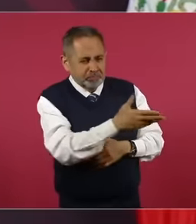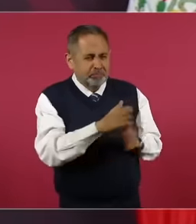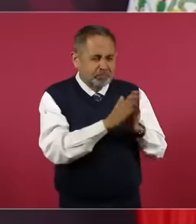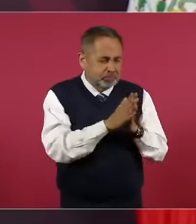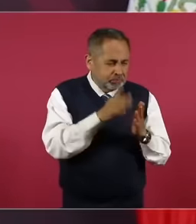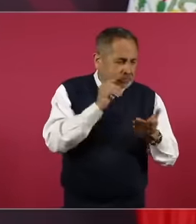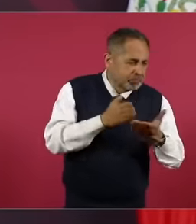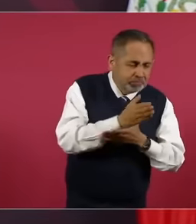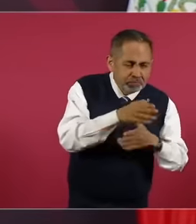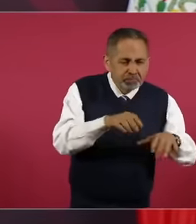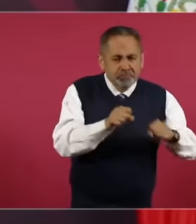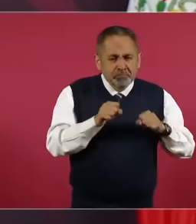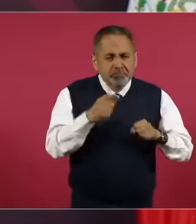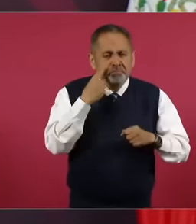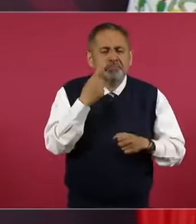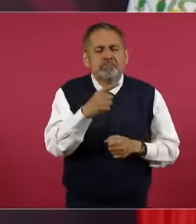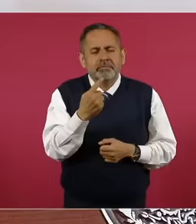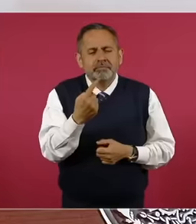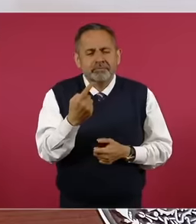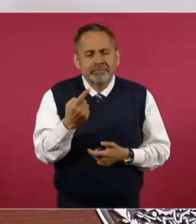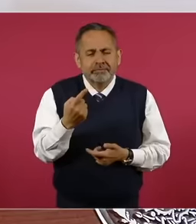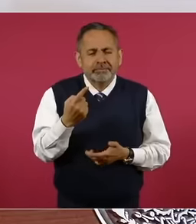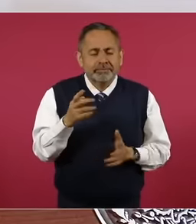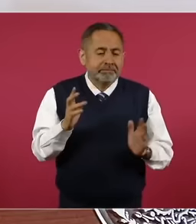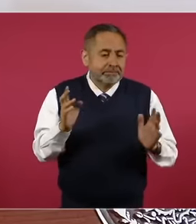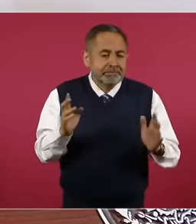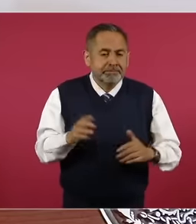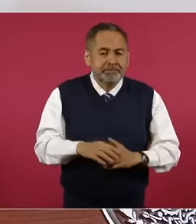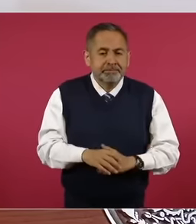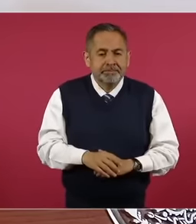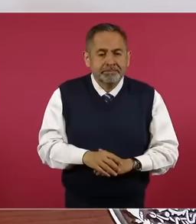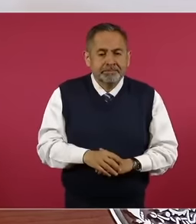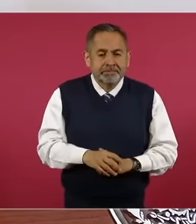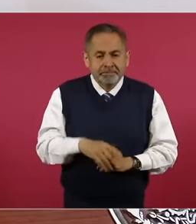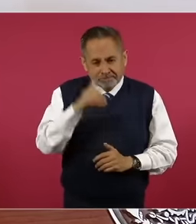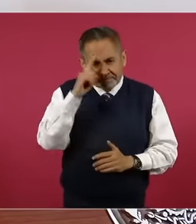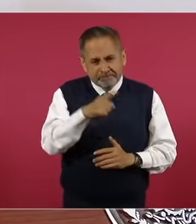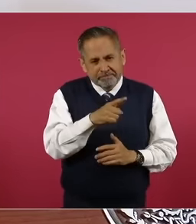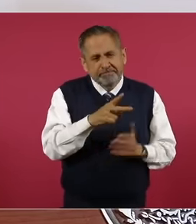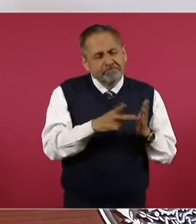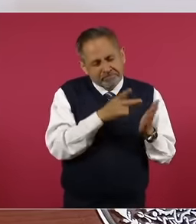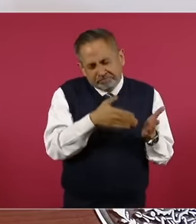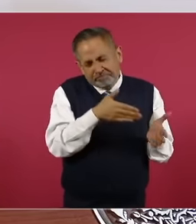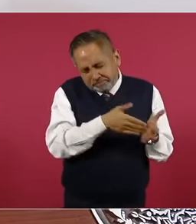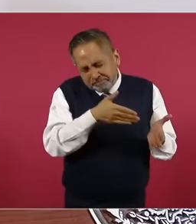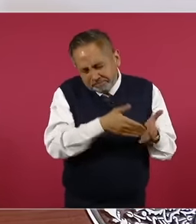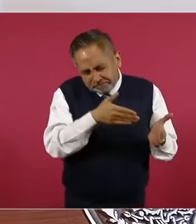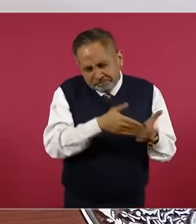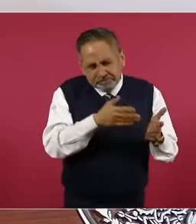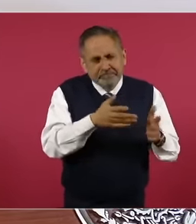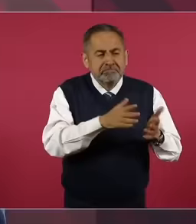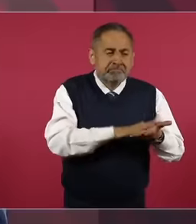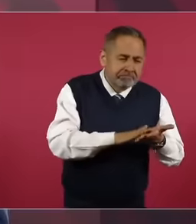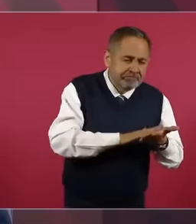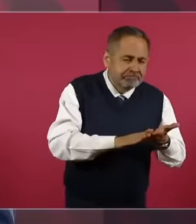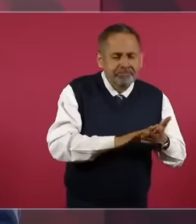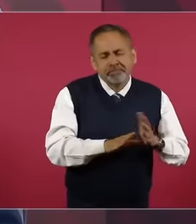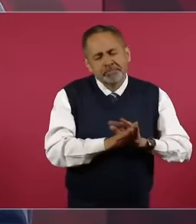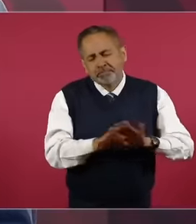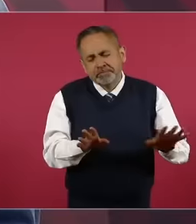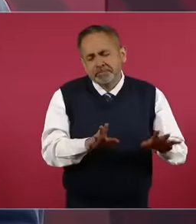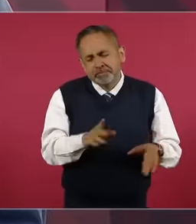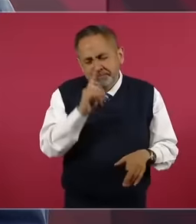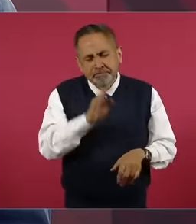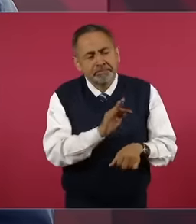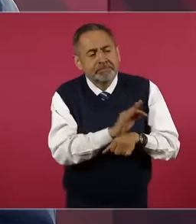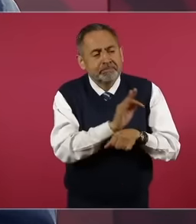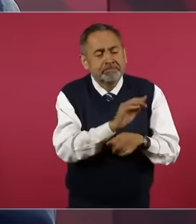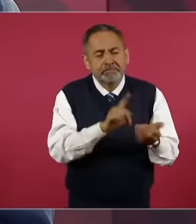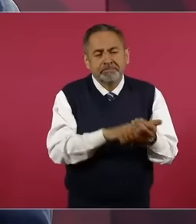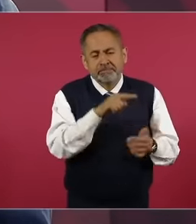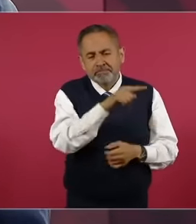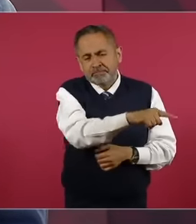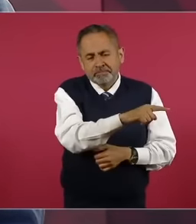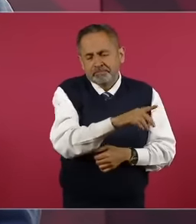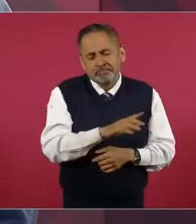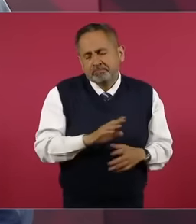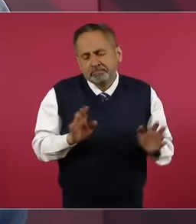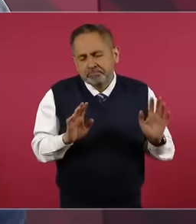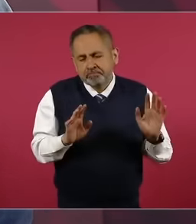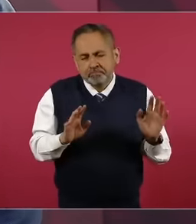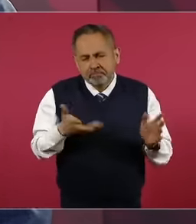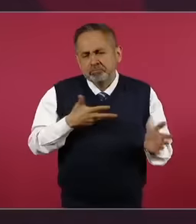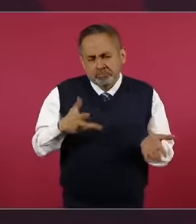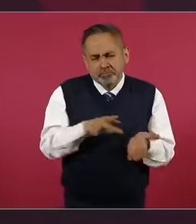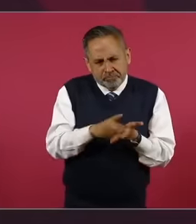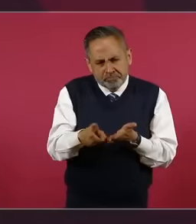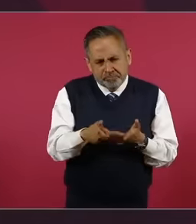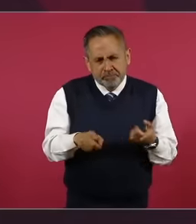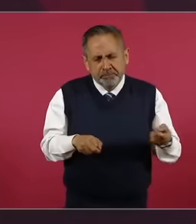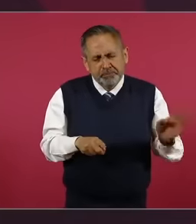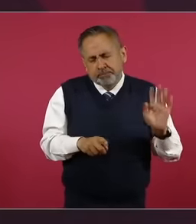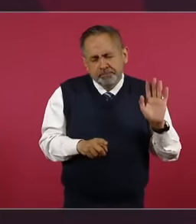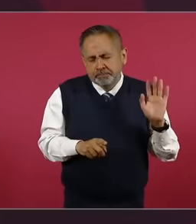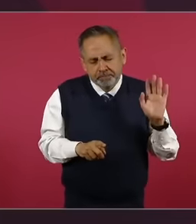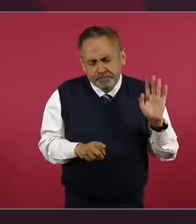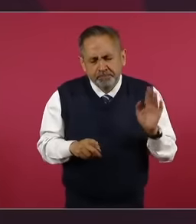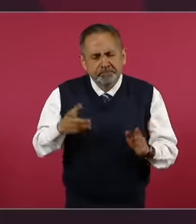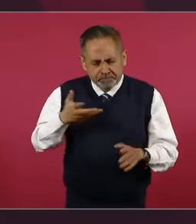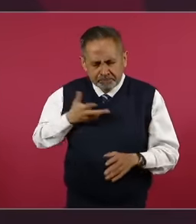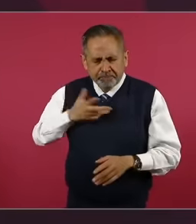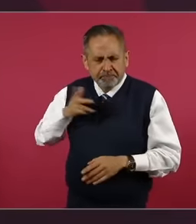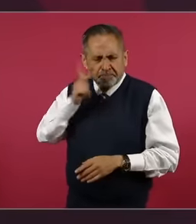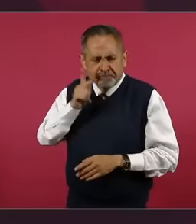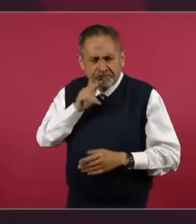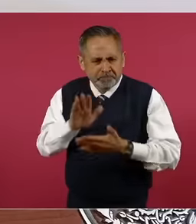this insisting not in the defense as all large taxpayers and